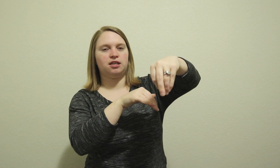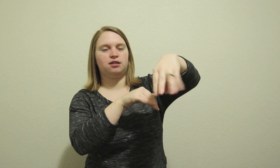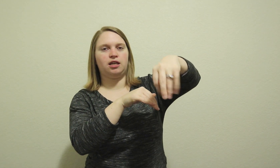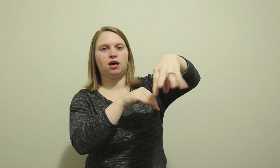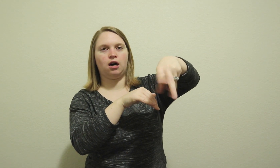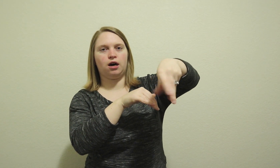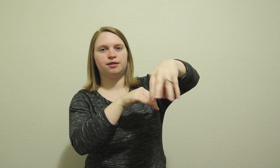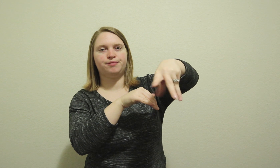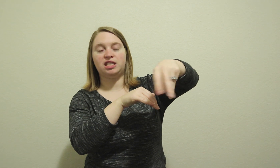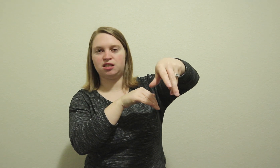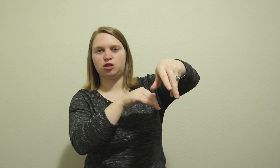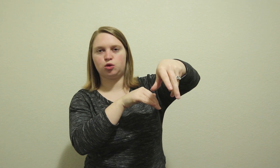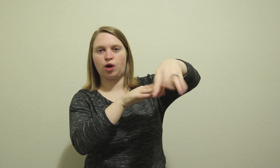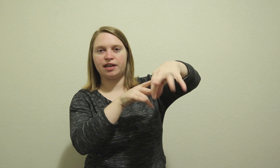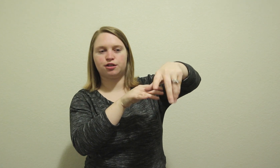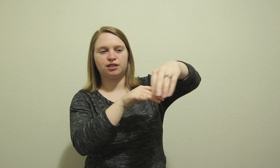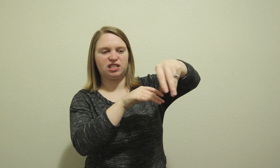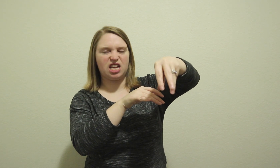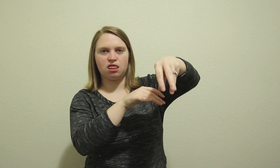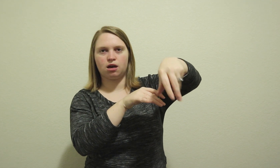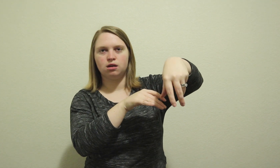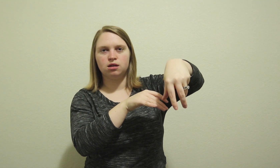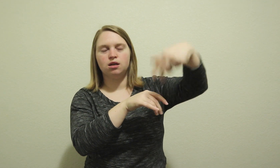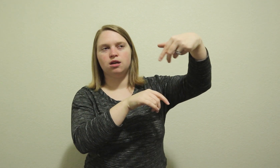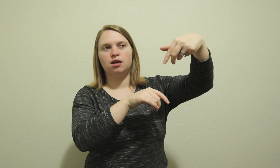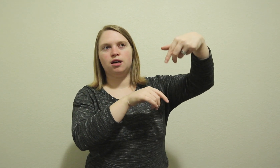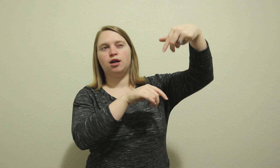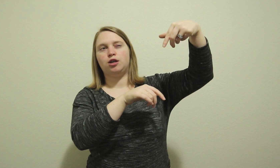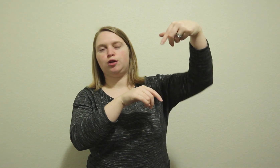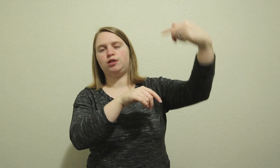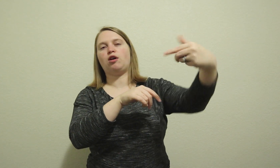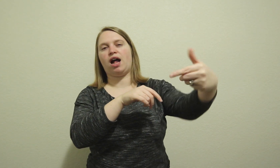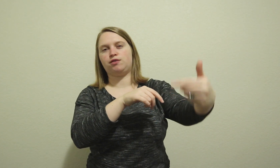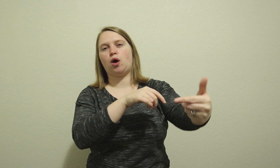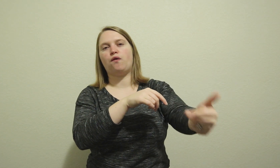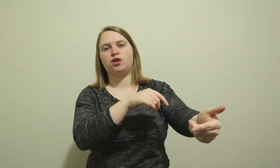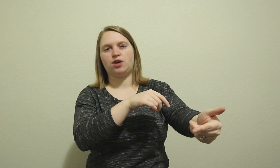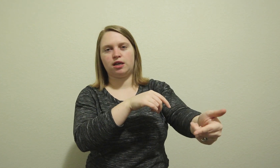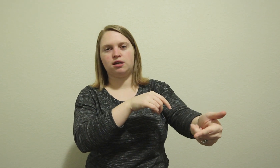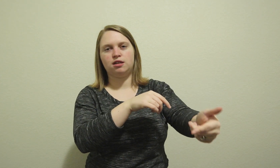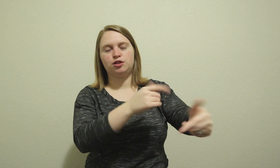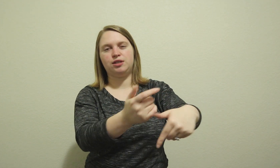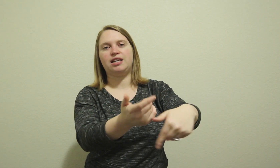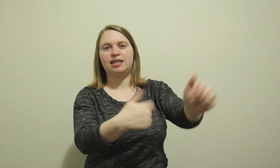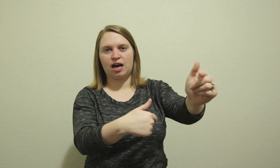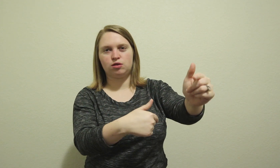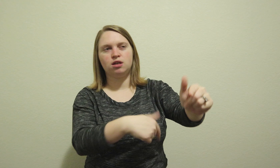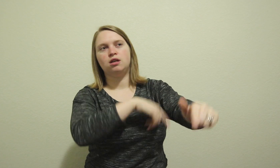in the grinder teeth you still have to over grind it to get it out